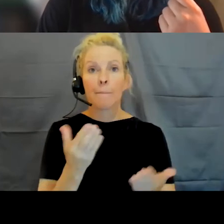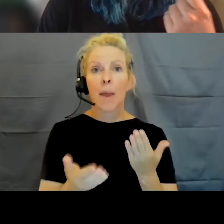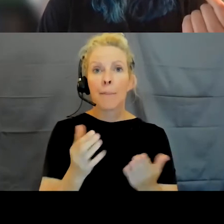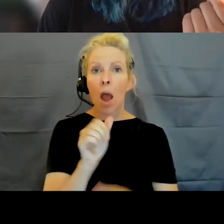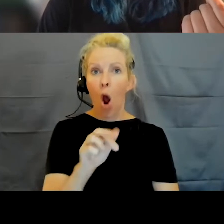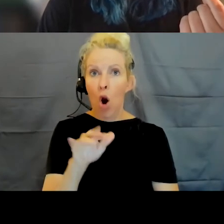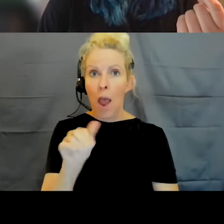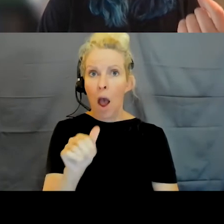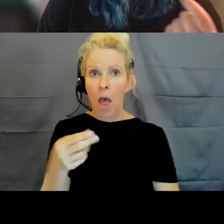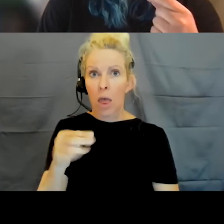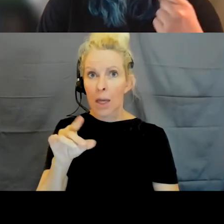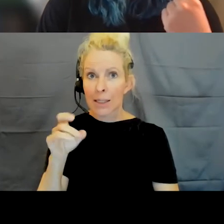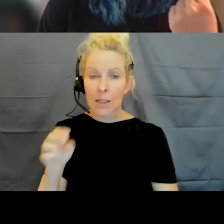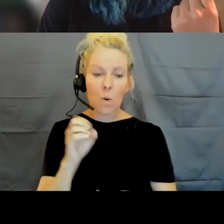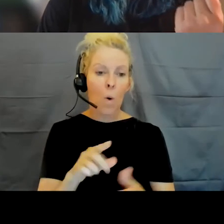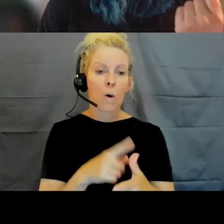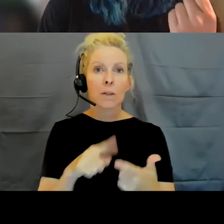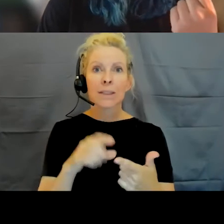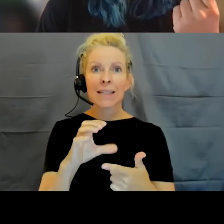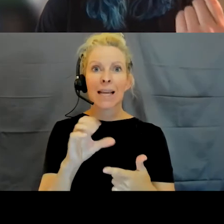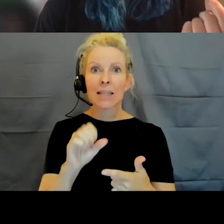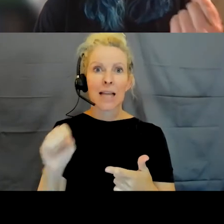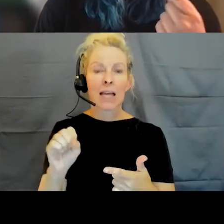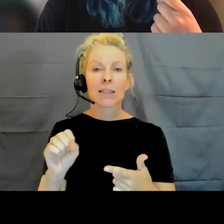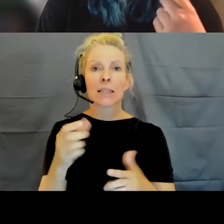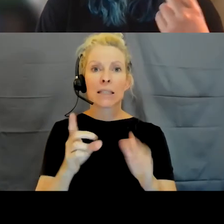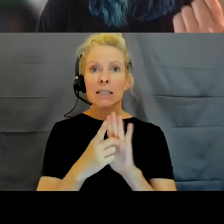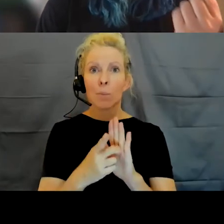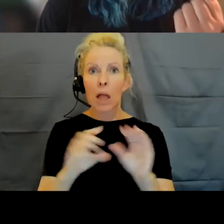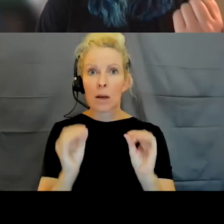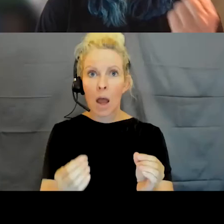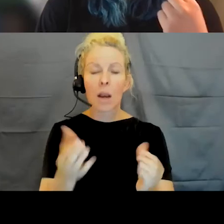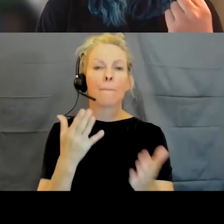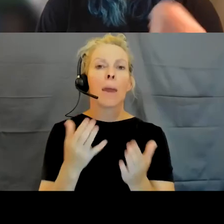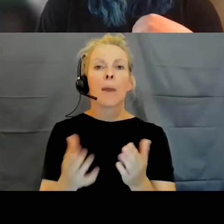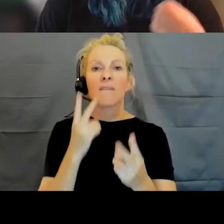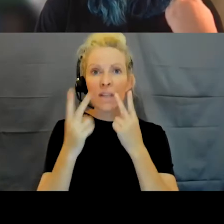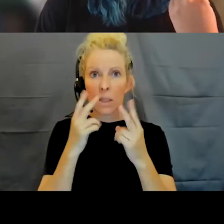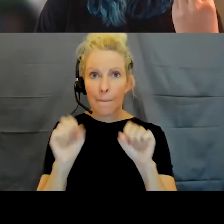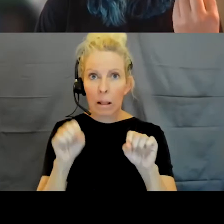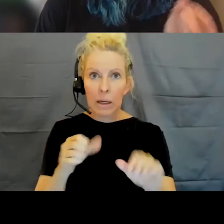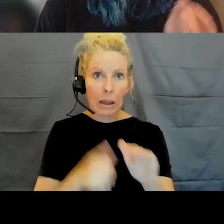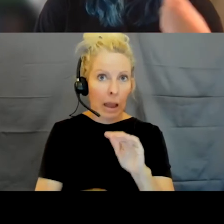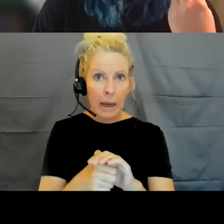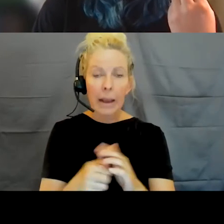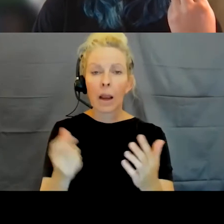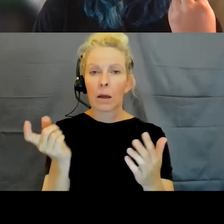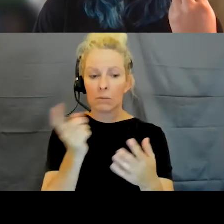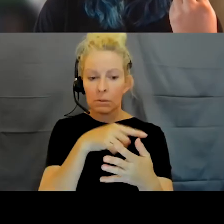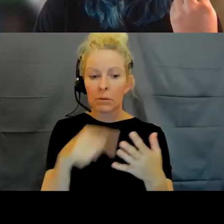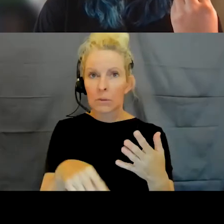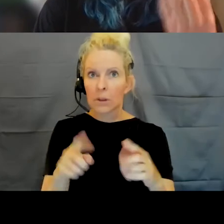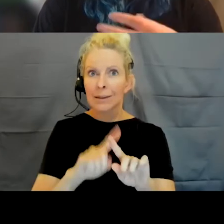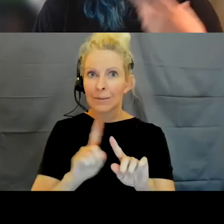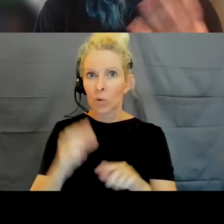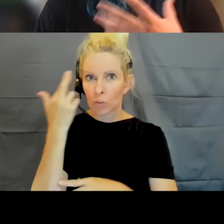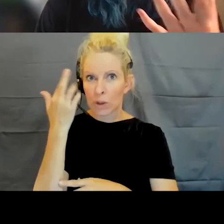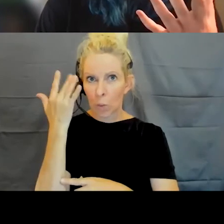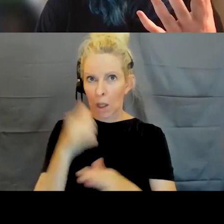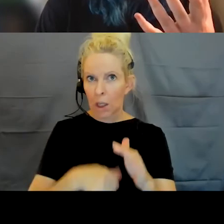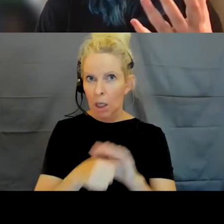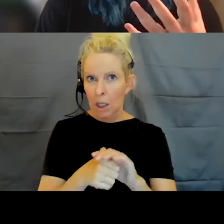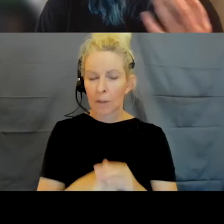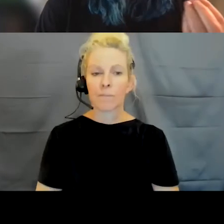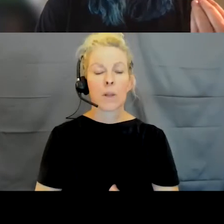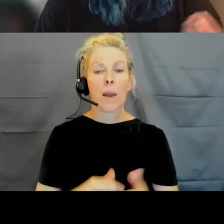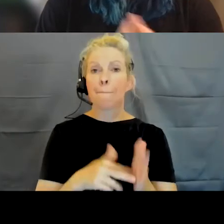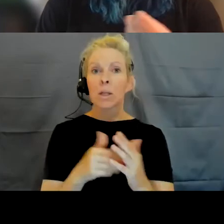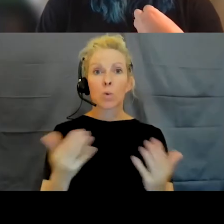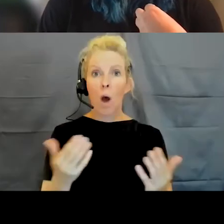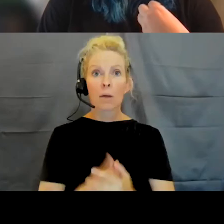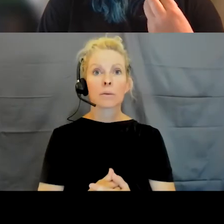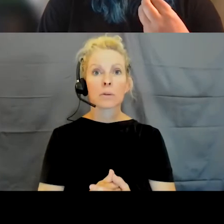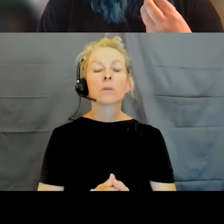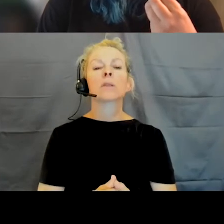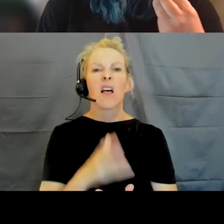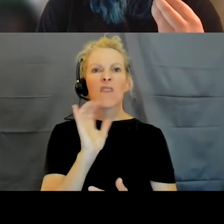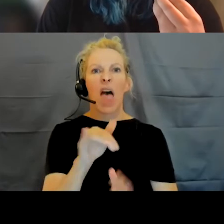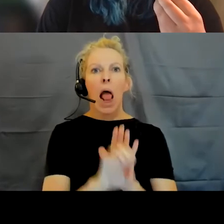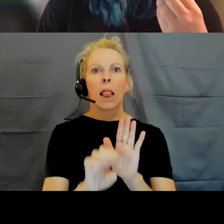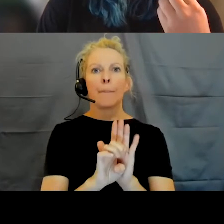CSS display none, visibility hidden. All of this means is that it removes that element from the